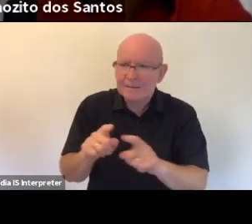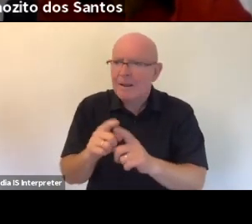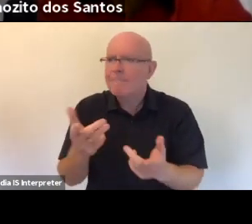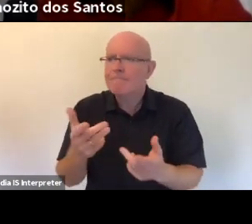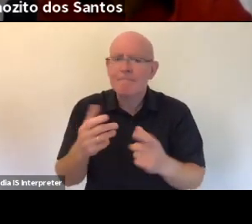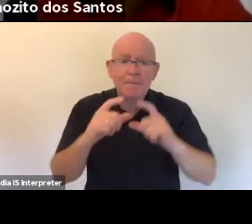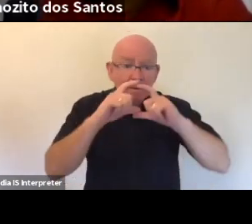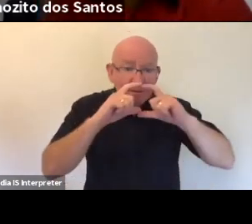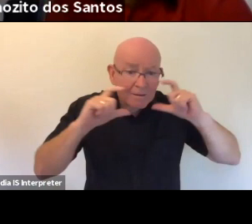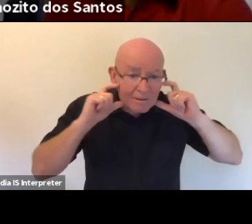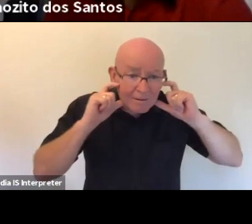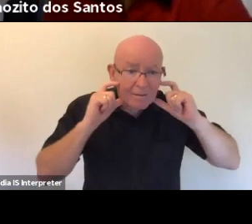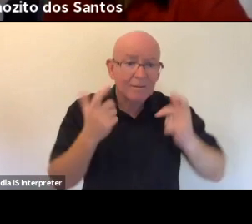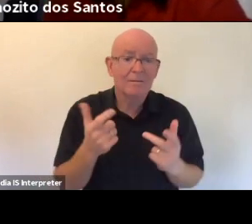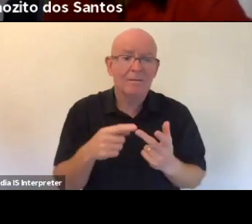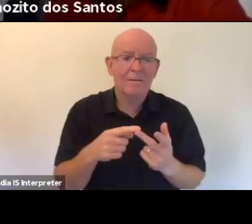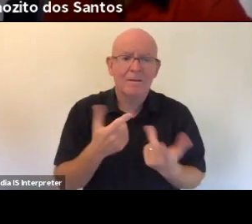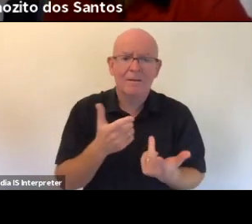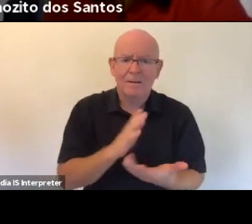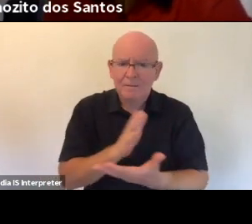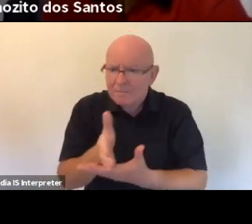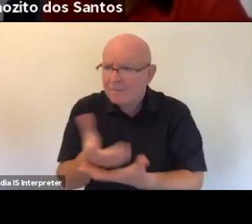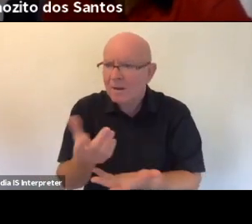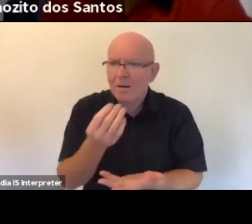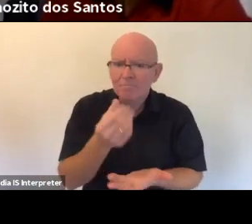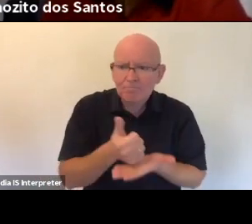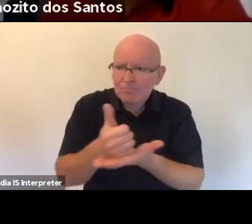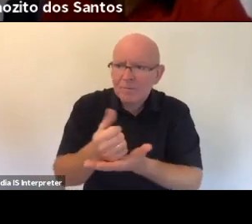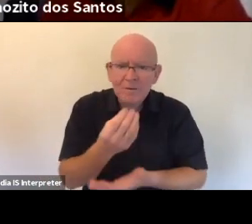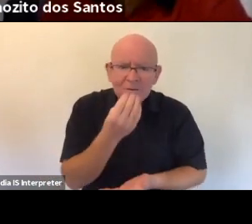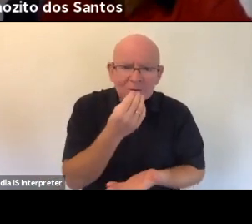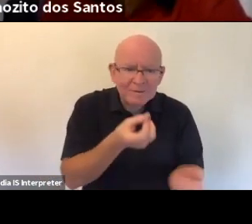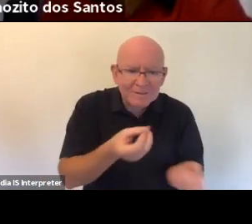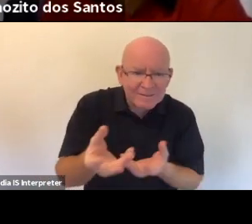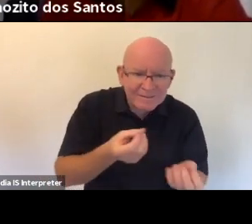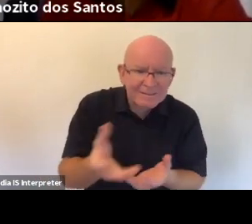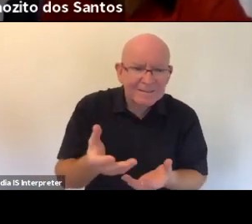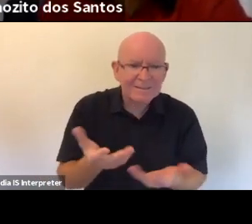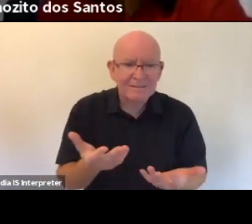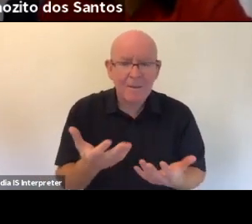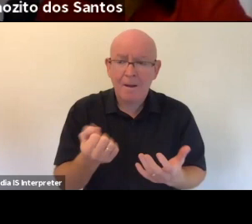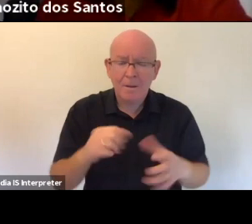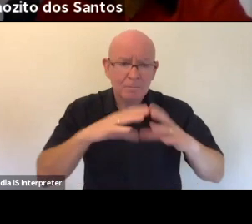and also 80… 40, sorry, 40 villages.